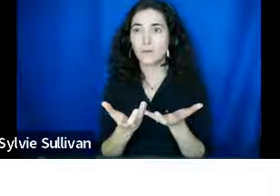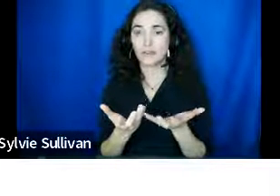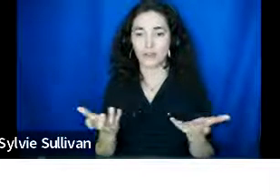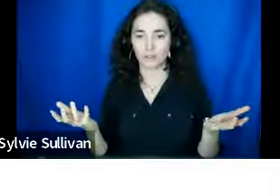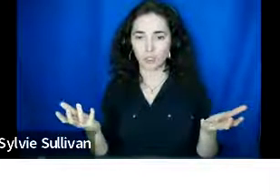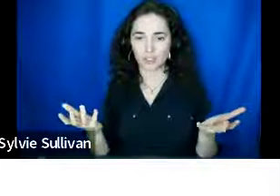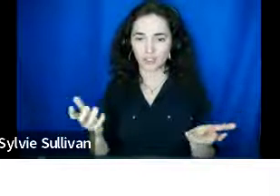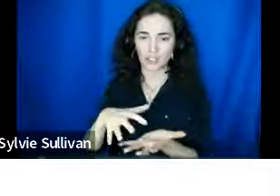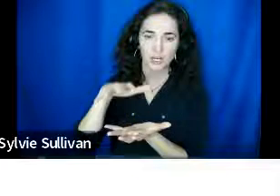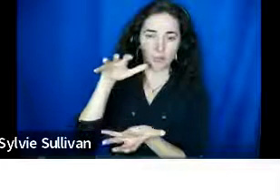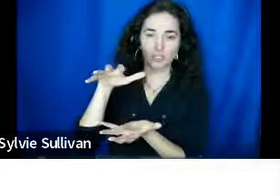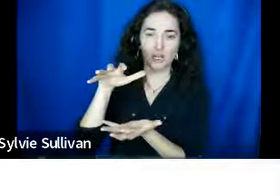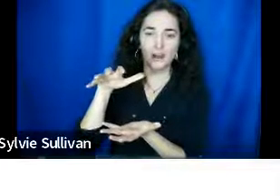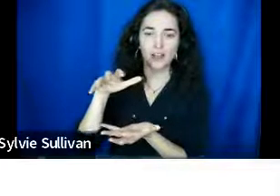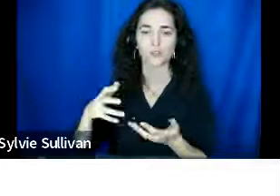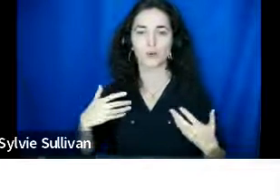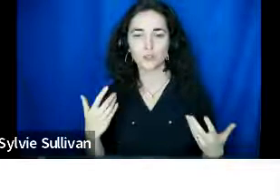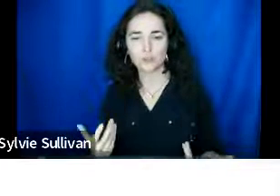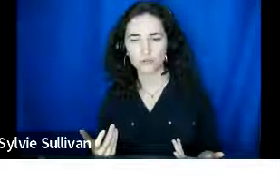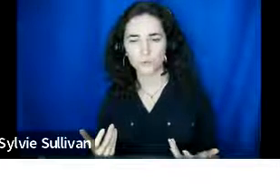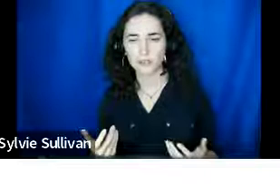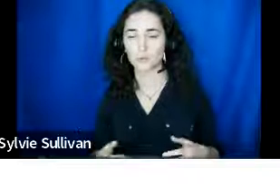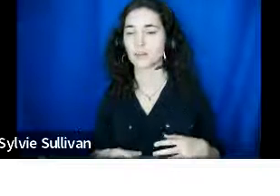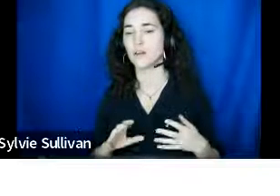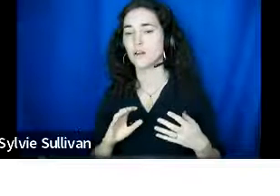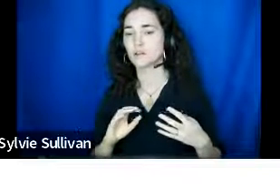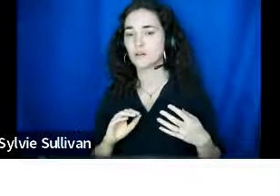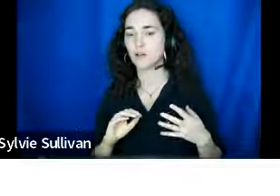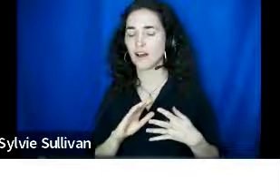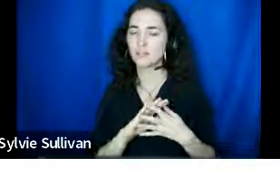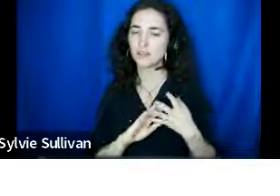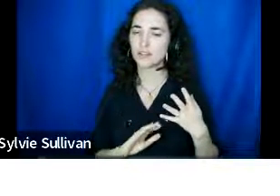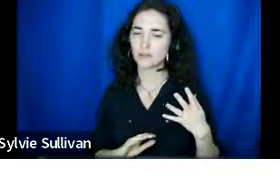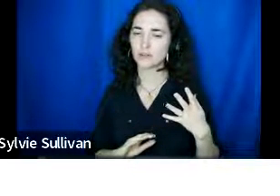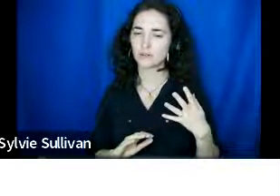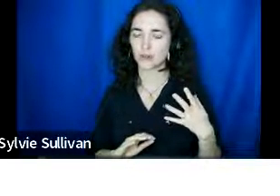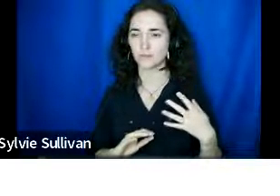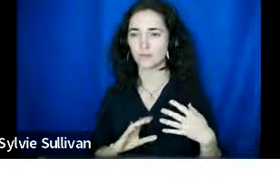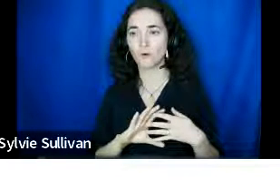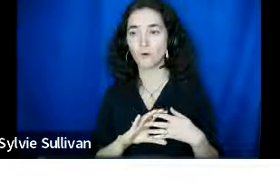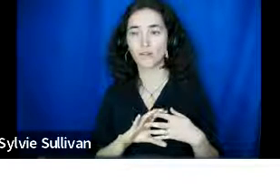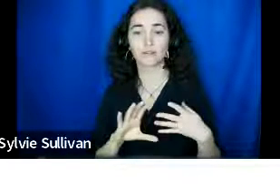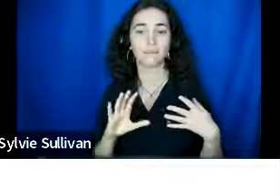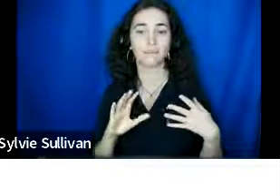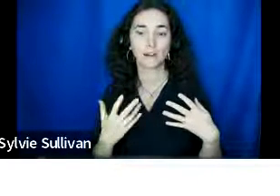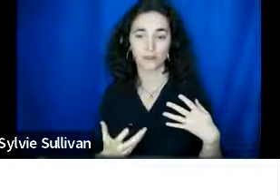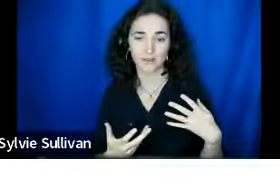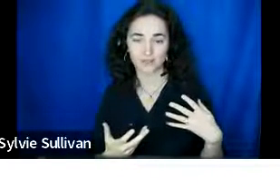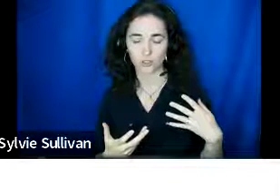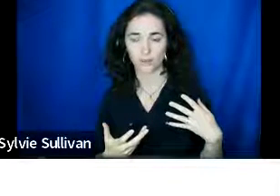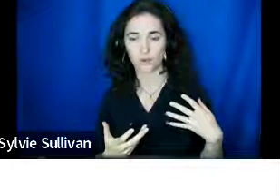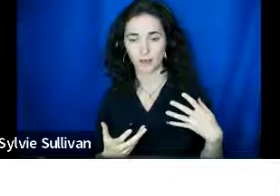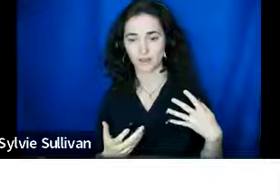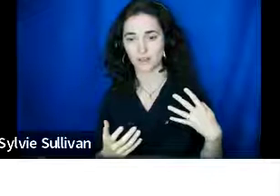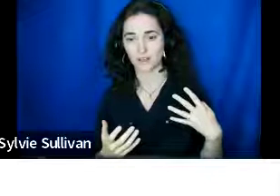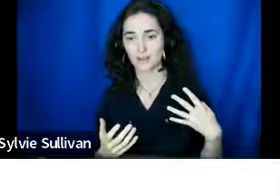It's complicated if you look at a dictionary. there's a lot of pages wherever you choose to begin with, so I've put together 4 characteristics of your methods.